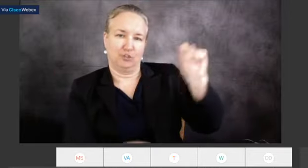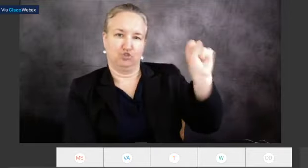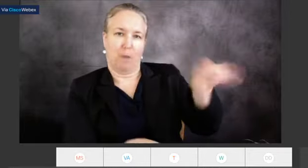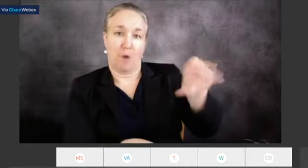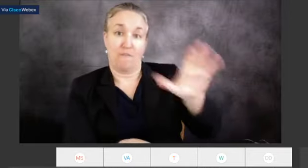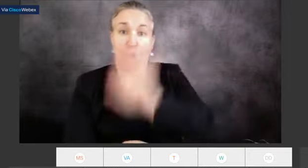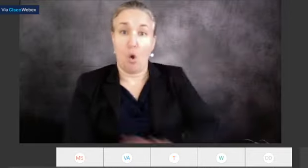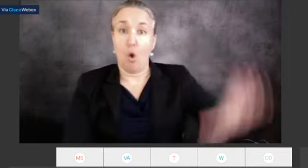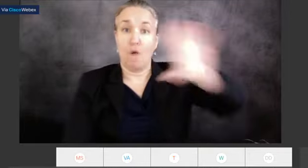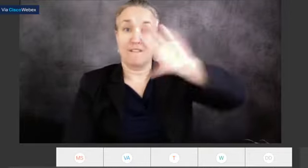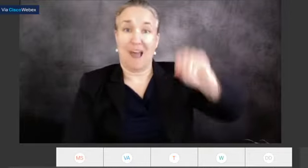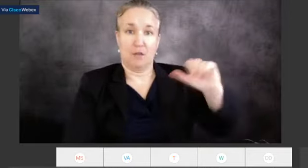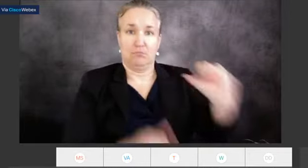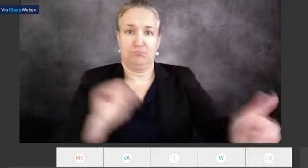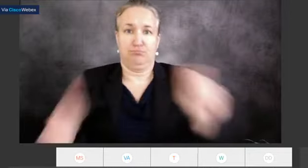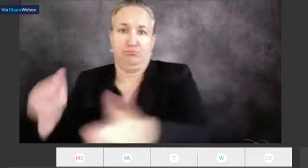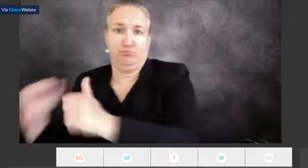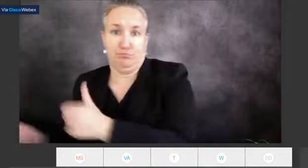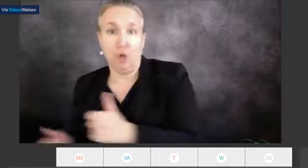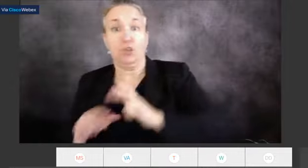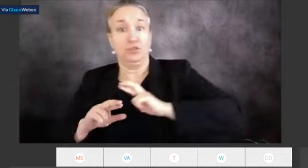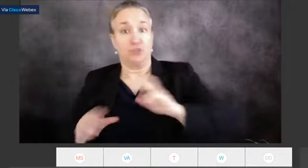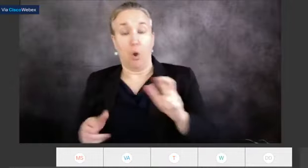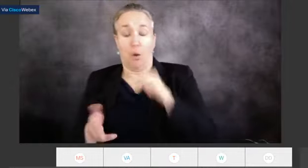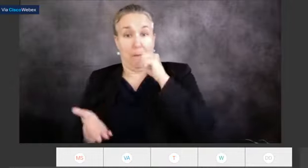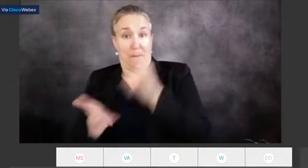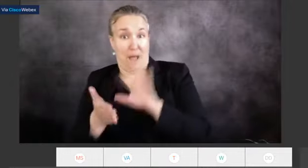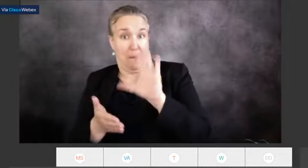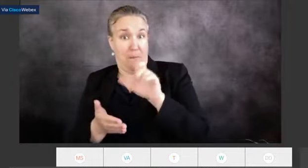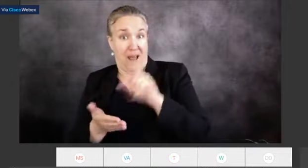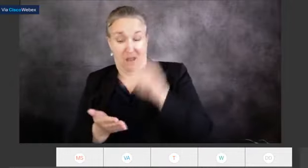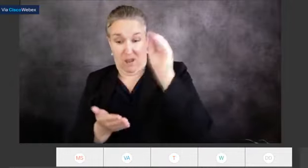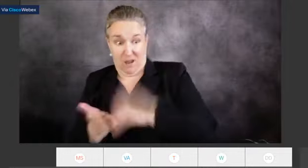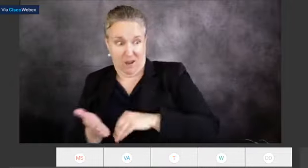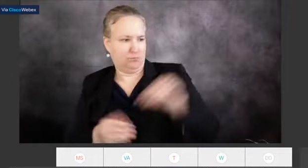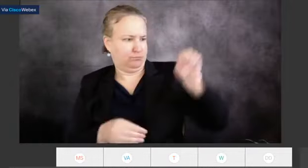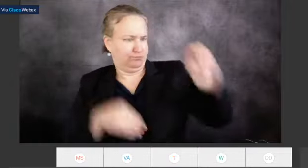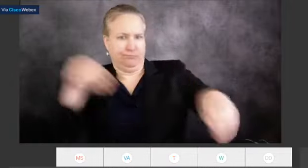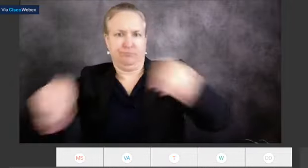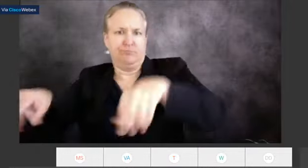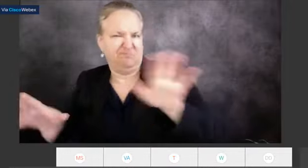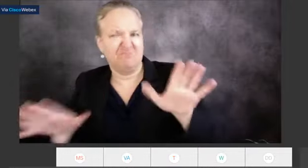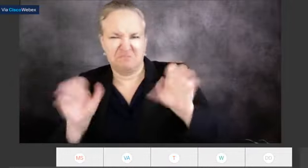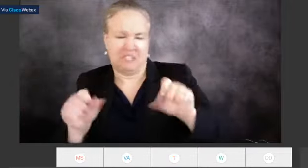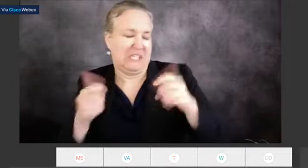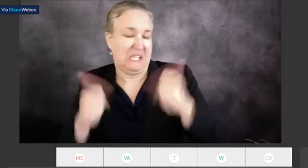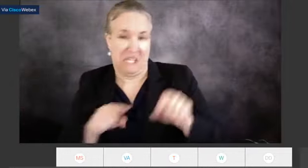for voters to return mail-in ballots completed mail and ballots and absentee ballots may be dropped off starting